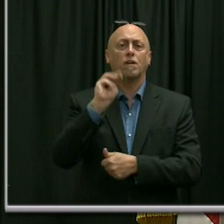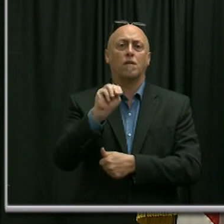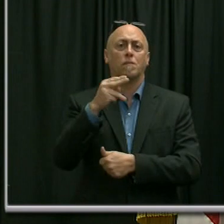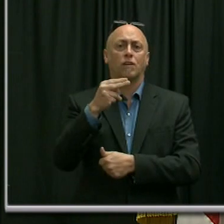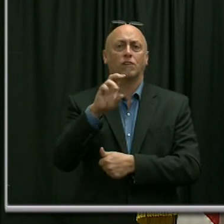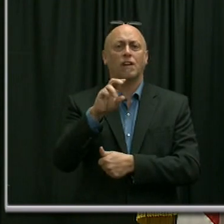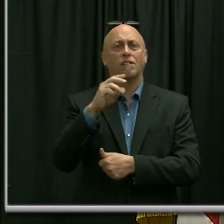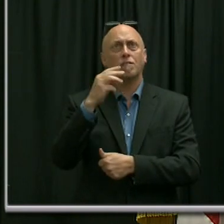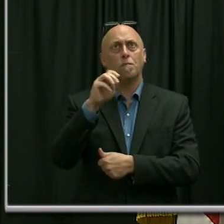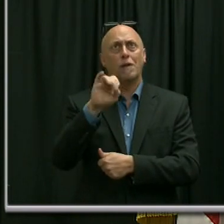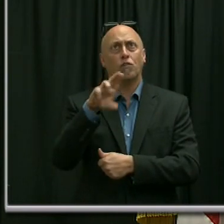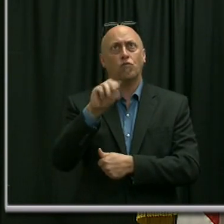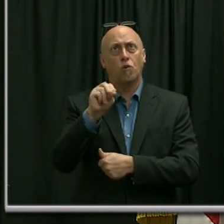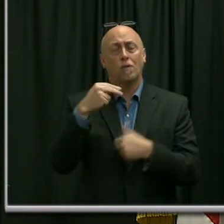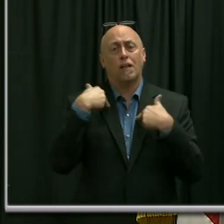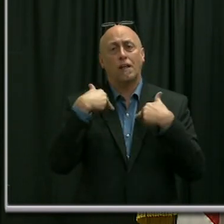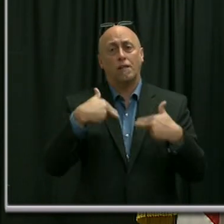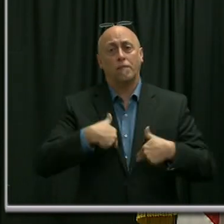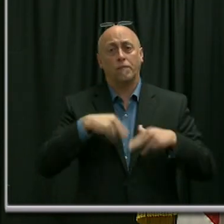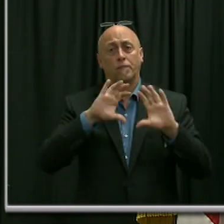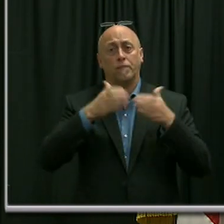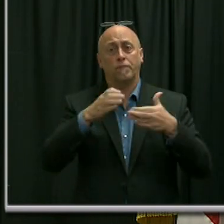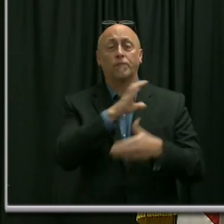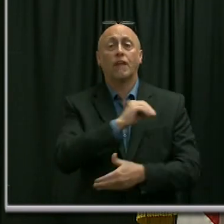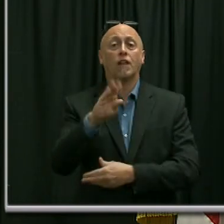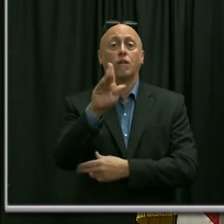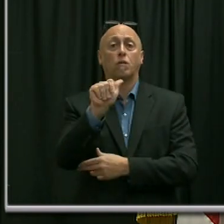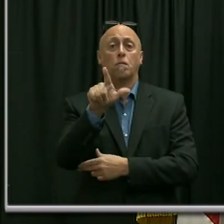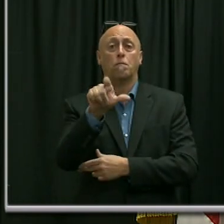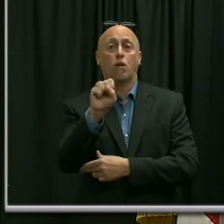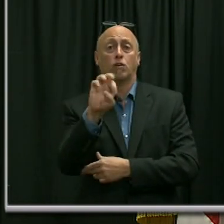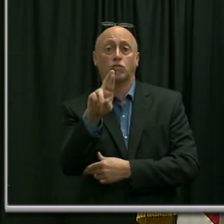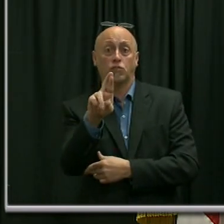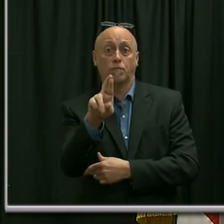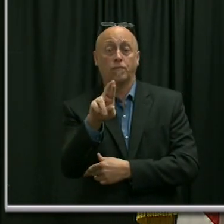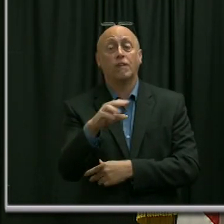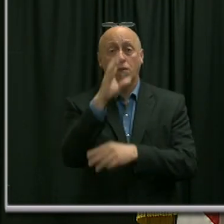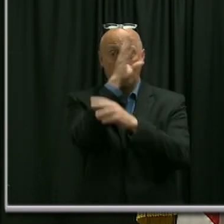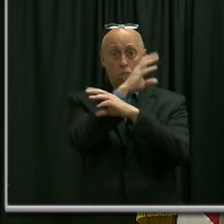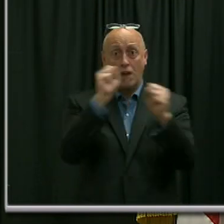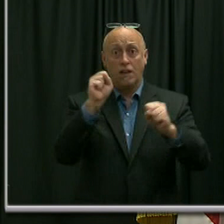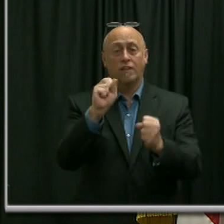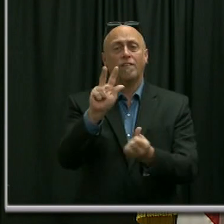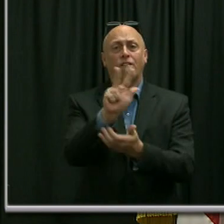AND THE METRO CORONAVIRUS TASK FORCE. WE WILL ALSO BE HEARING